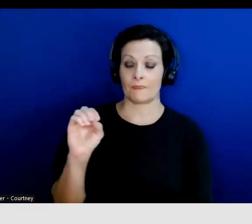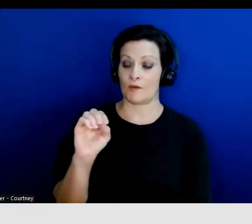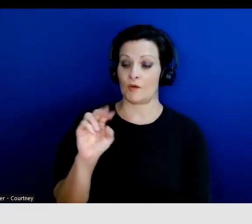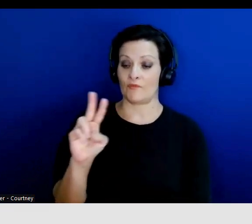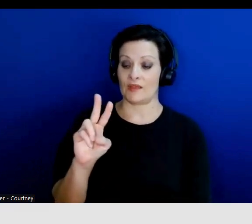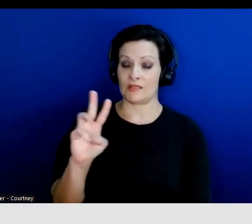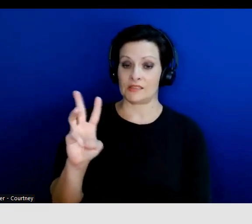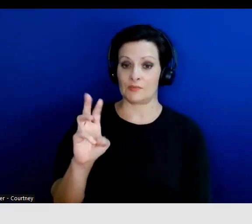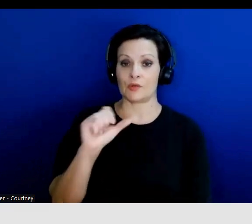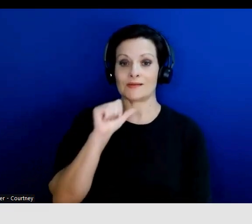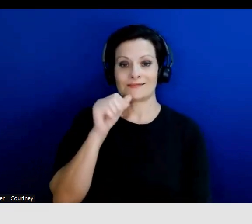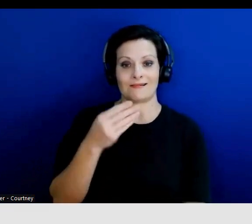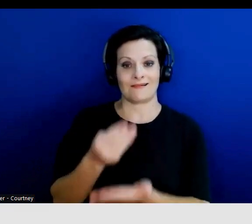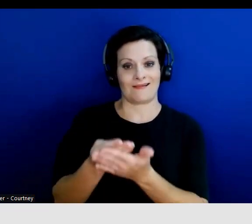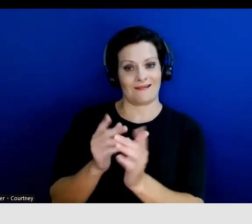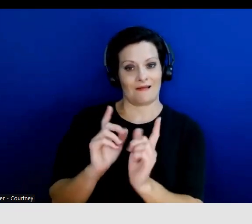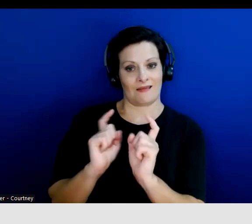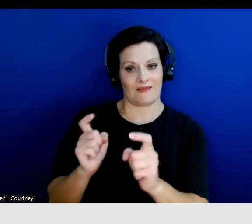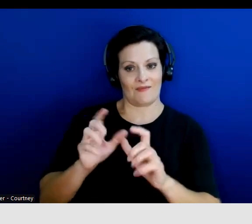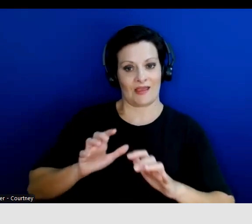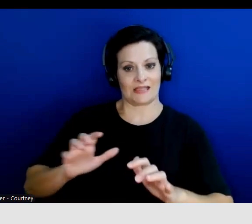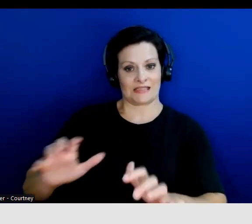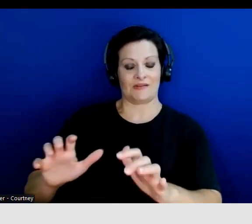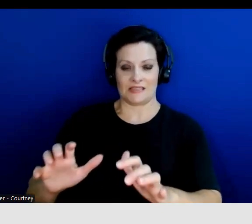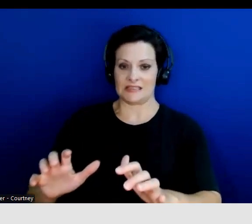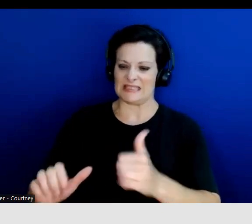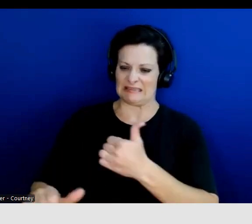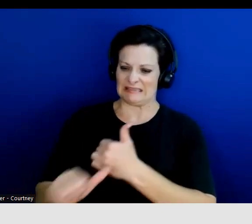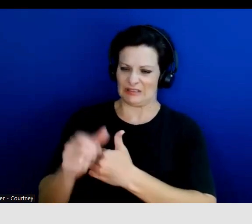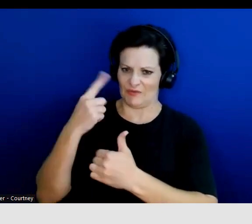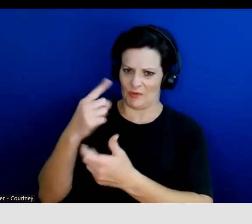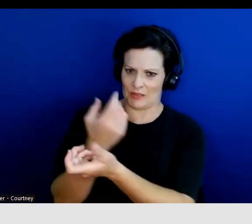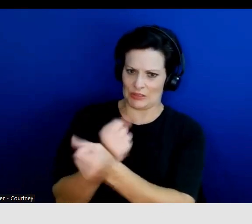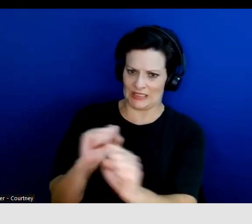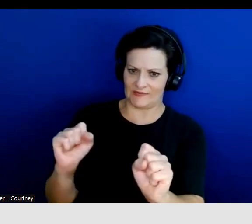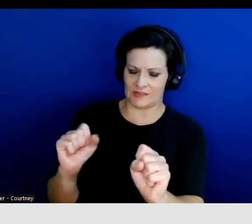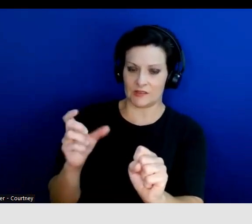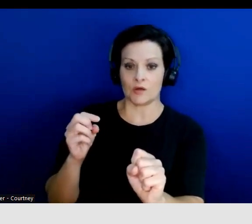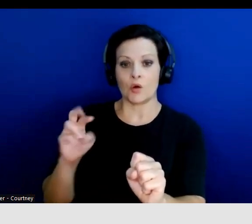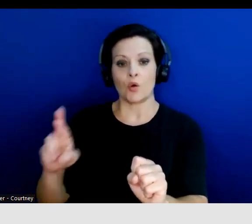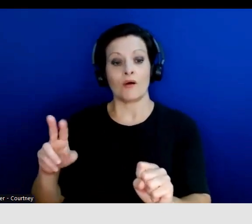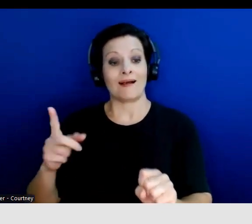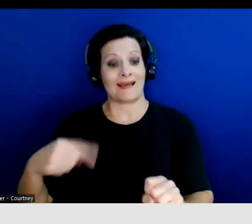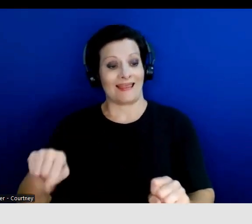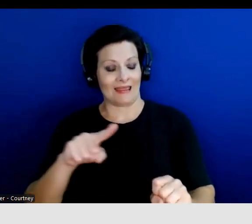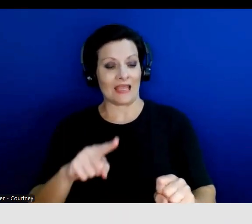activities that jeopardize victim safety or undermine offender accountability.